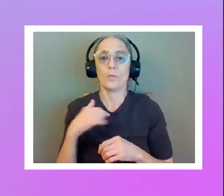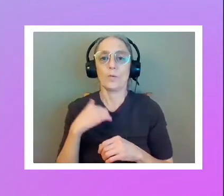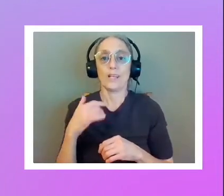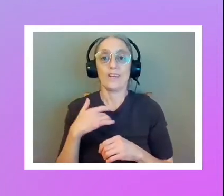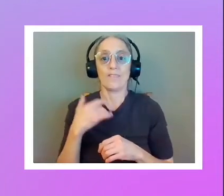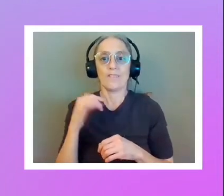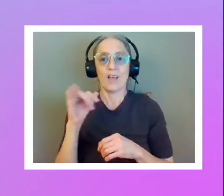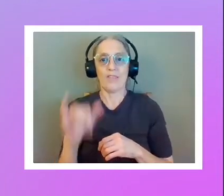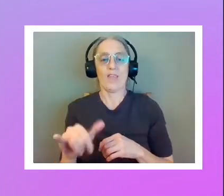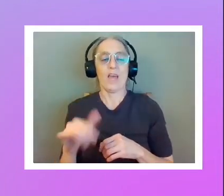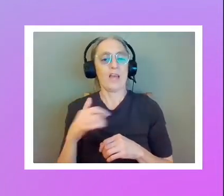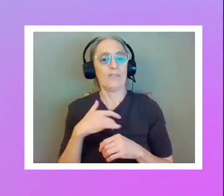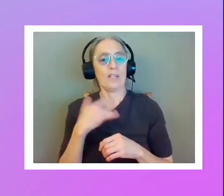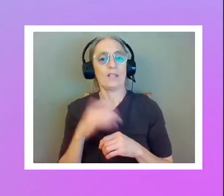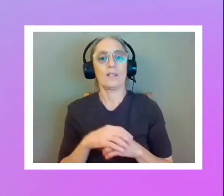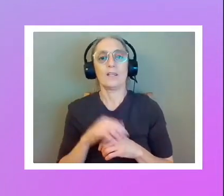It doesn't feel too good, does it?